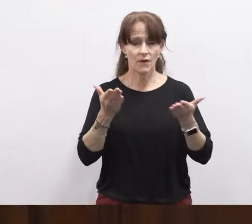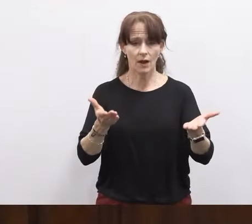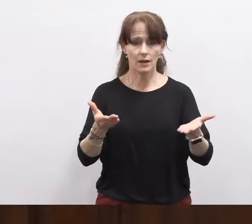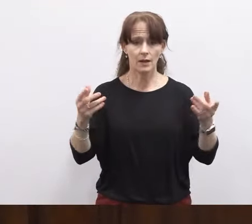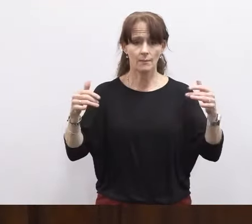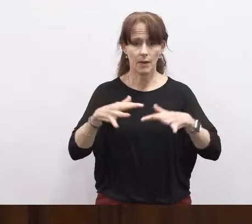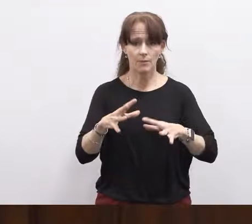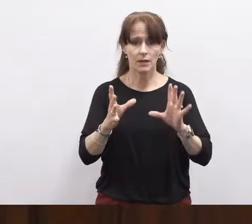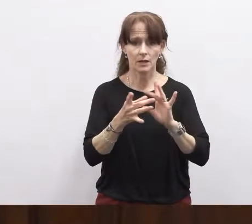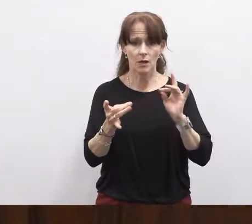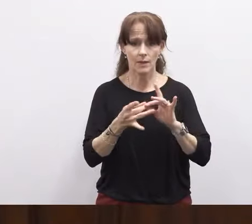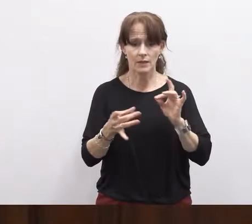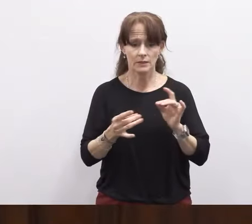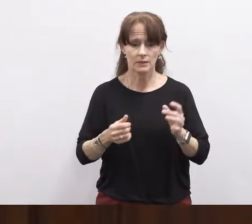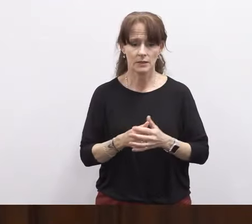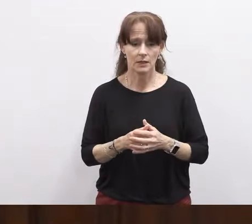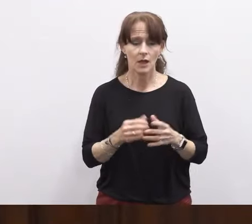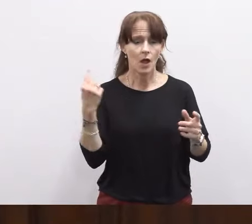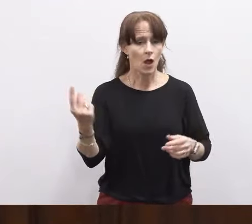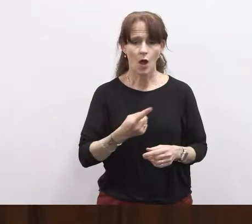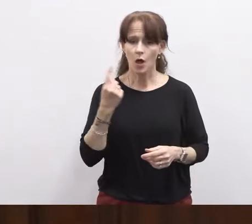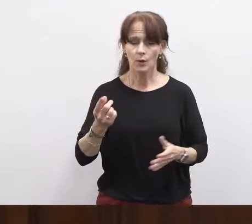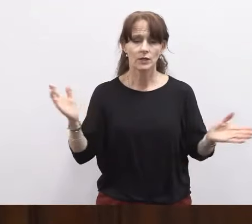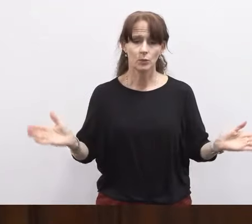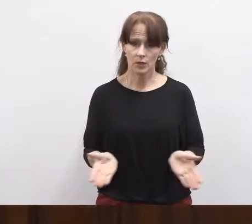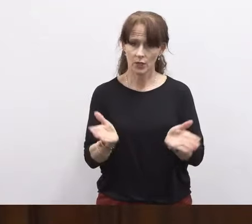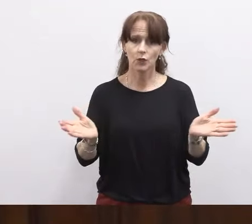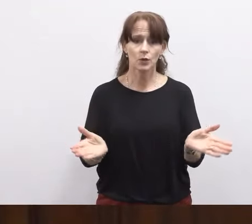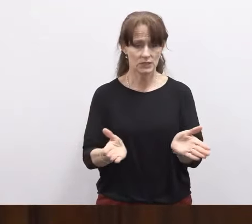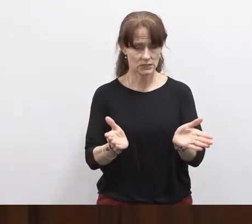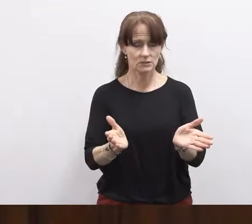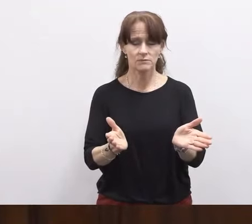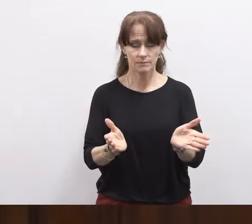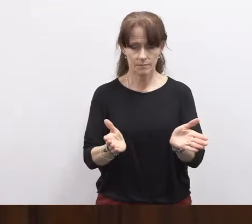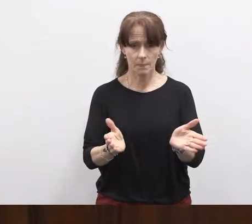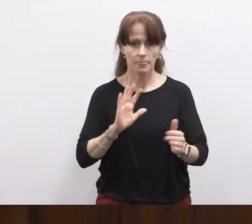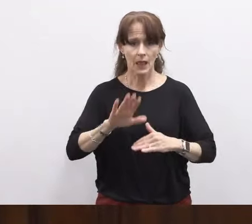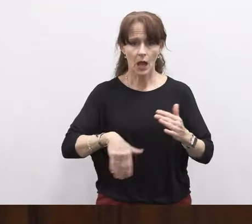Today, as always, we encourage all of our community members,